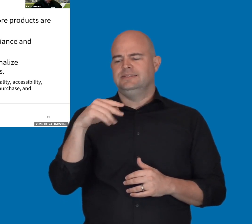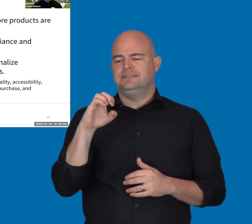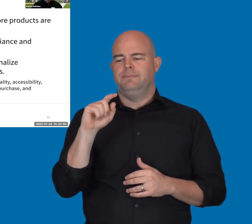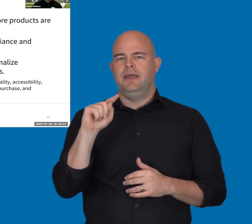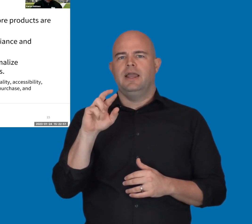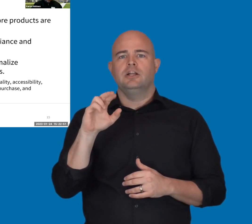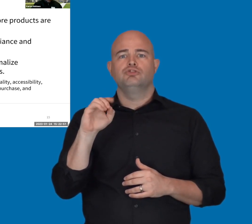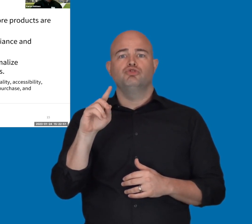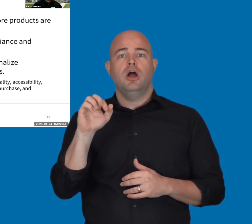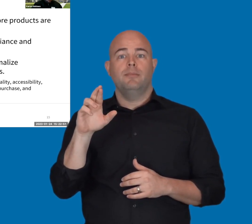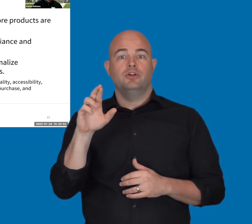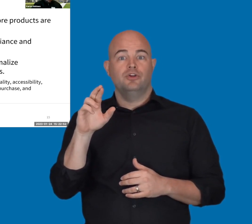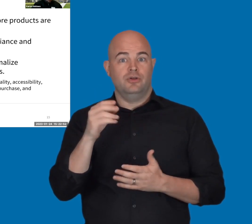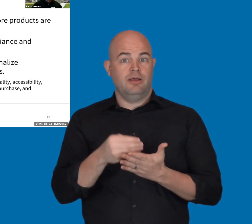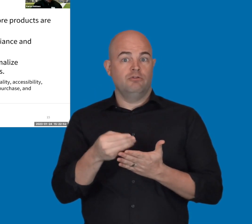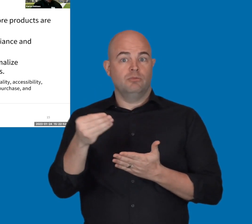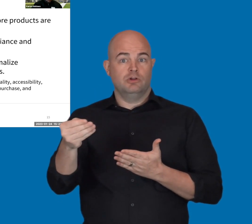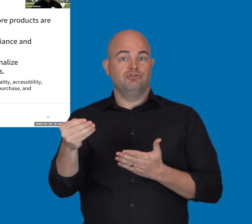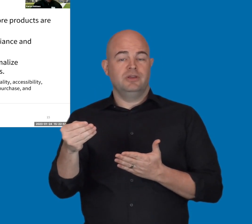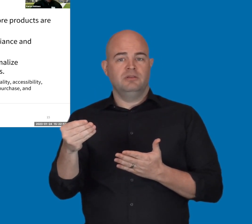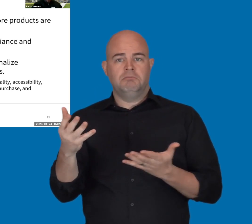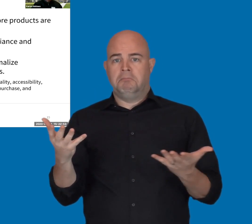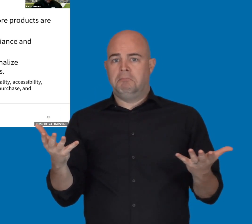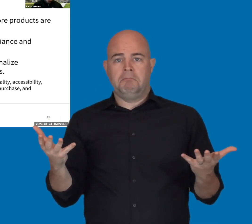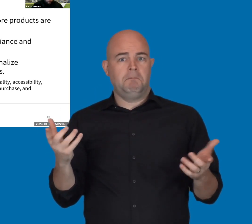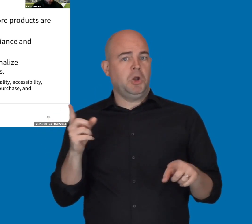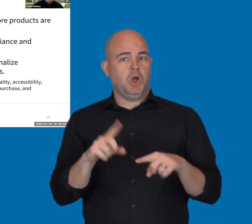of legal aspect of it.